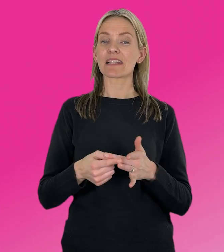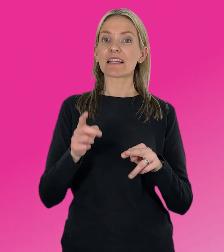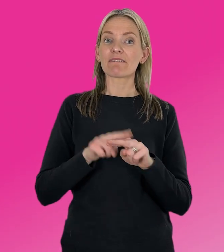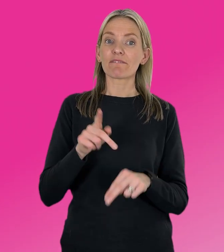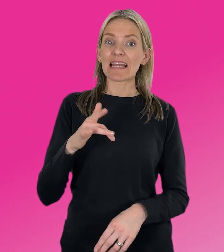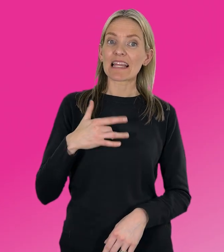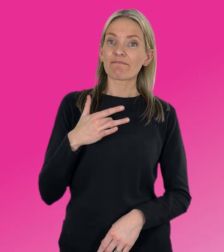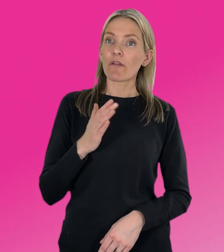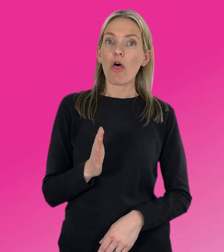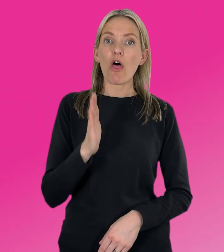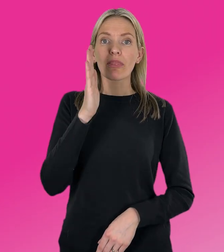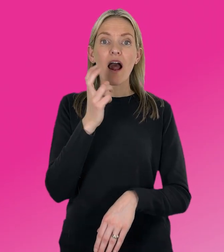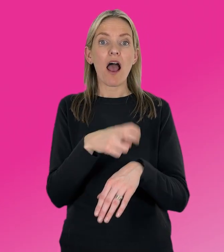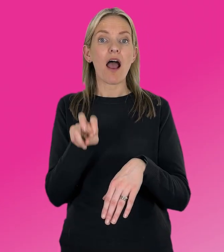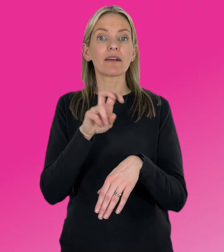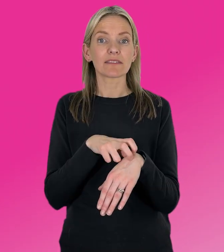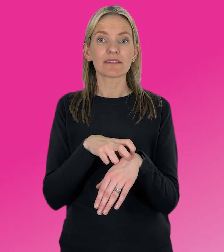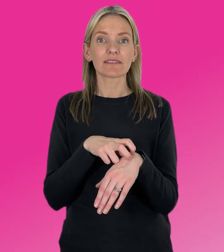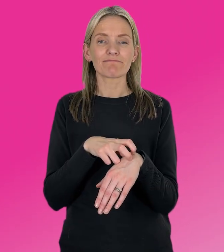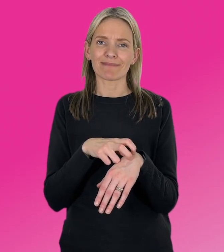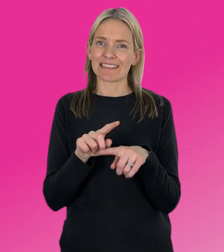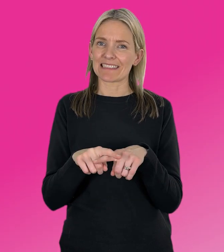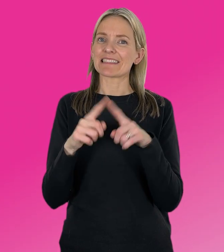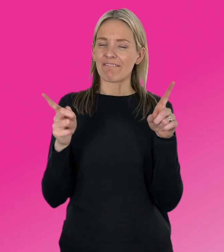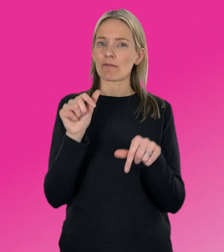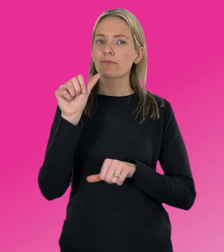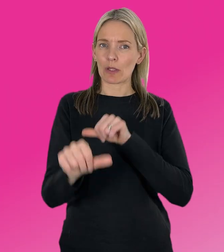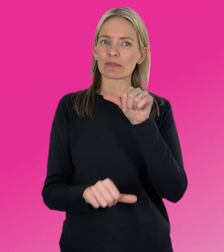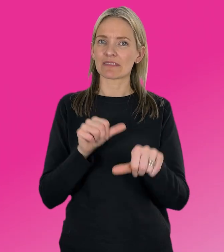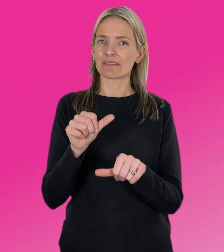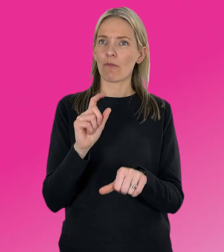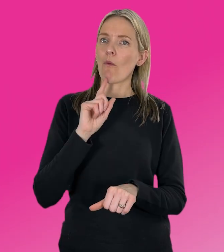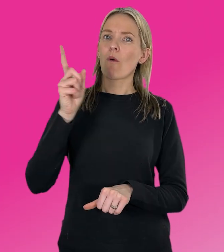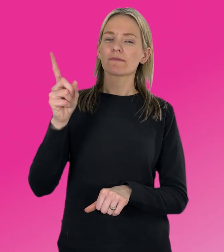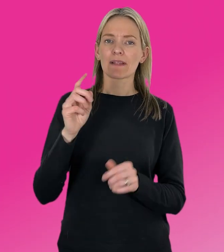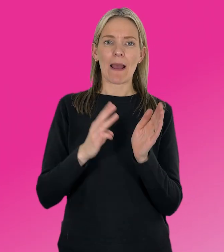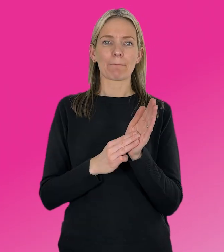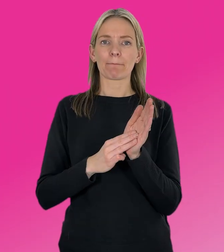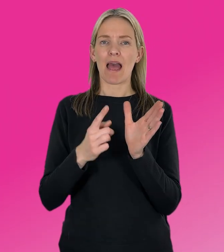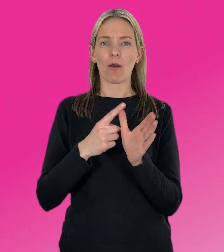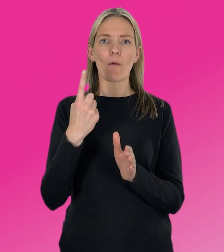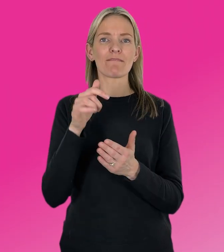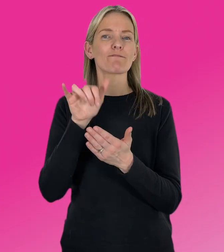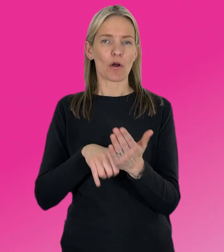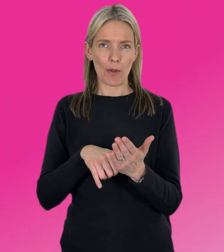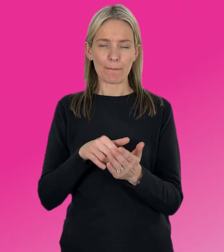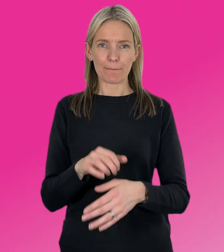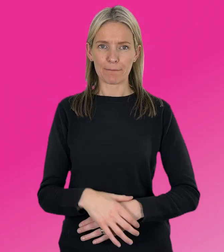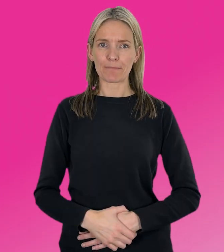If you live in Northern Ireland, there is a different process to order an MA1 form.